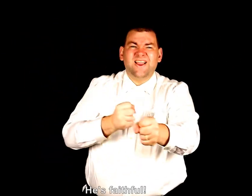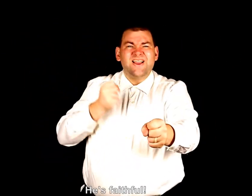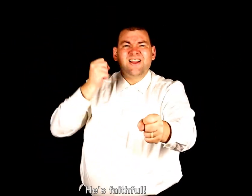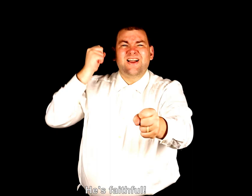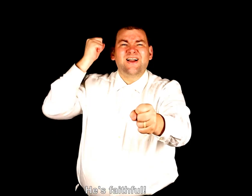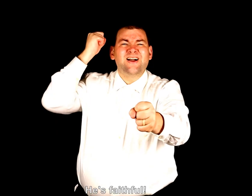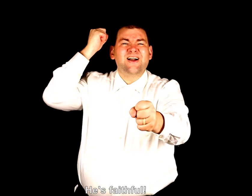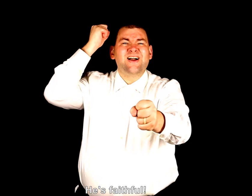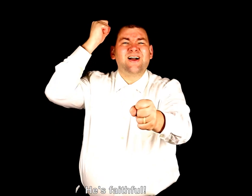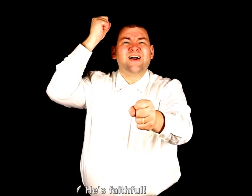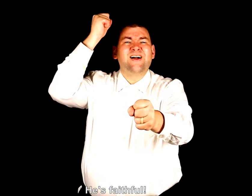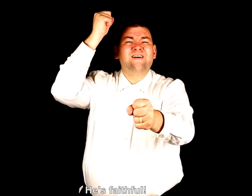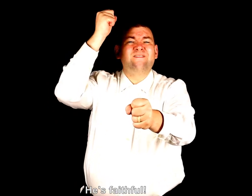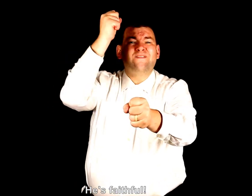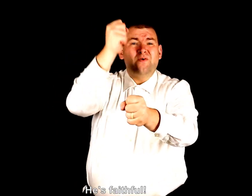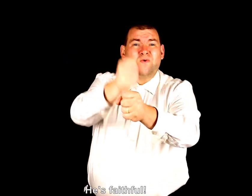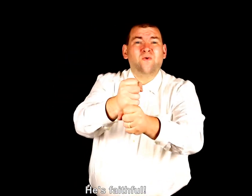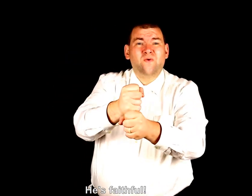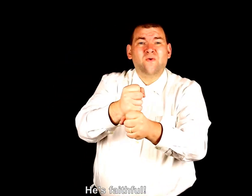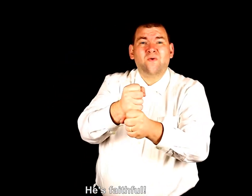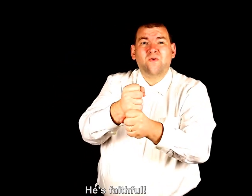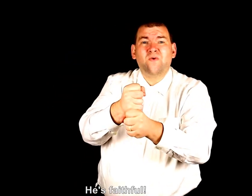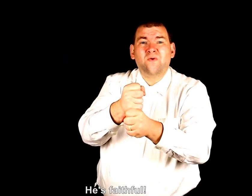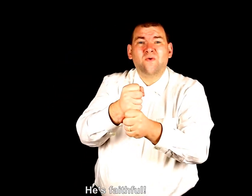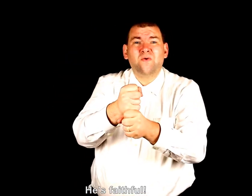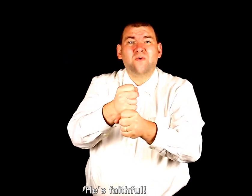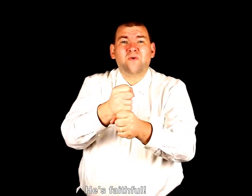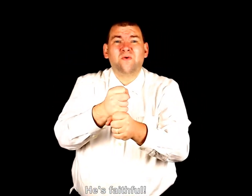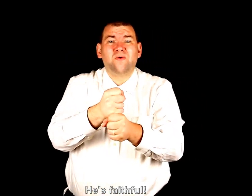He's faithful!